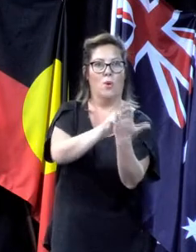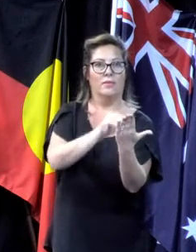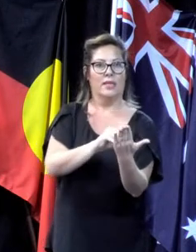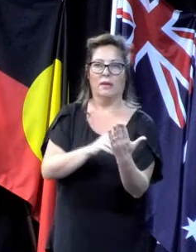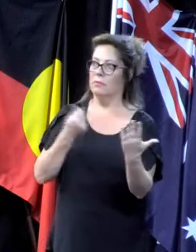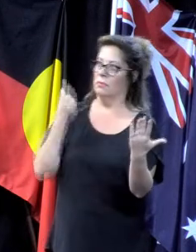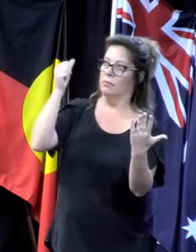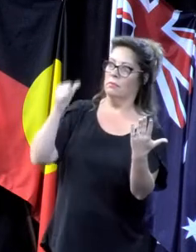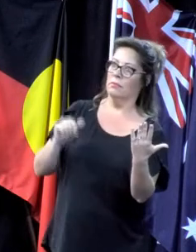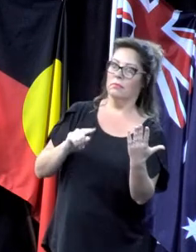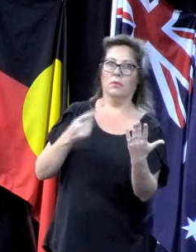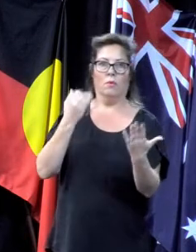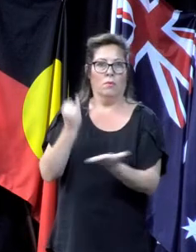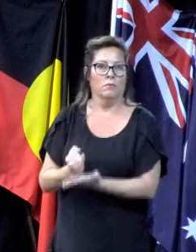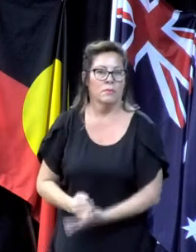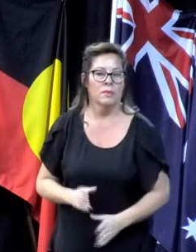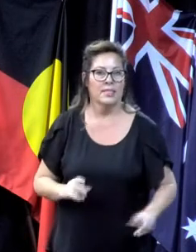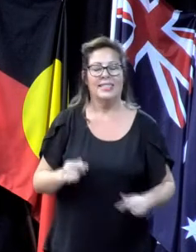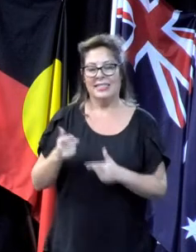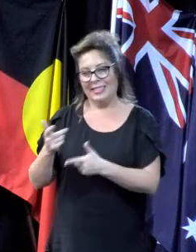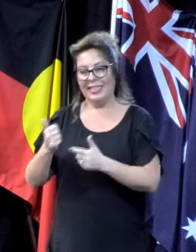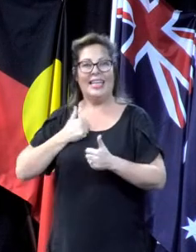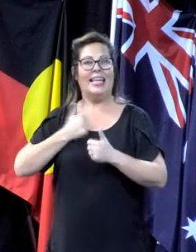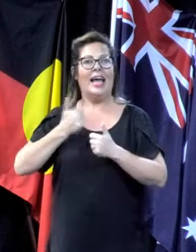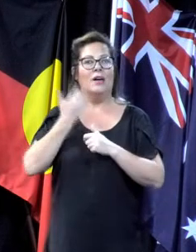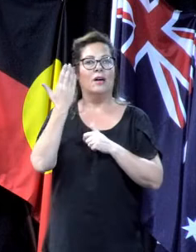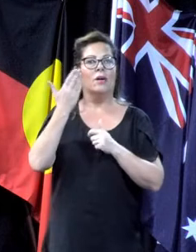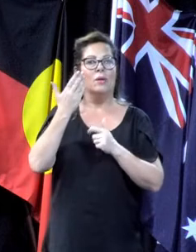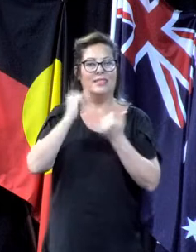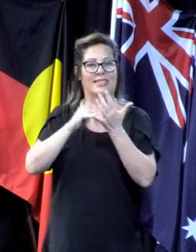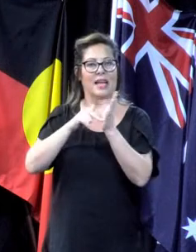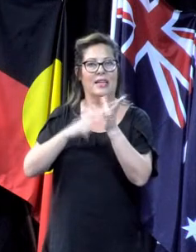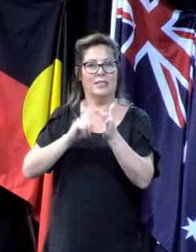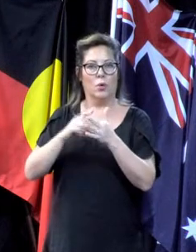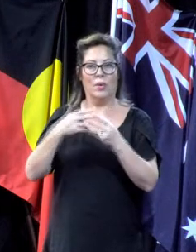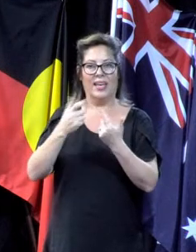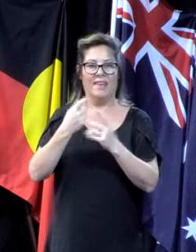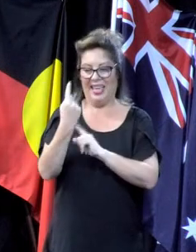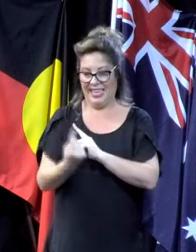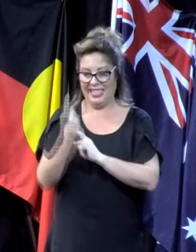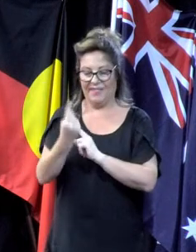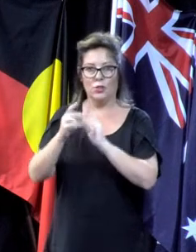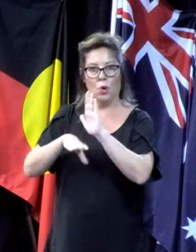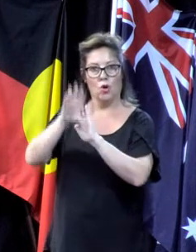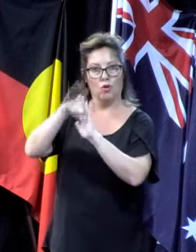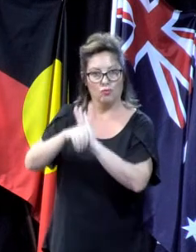we have what are called individual curriculum plans that are recorded on our school management system called OneSchool.